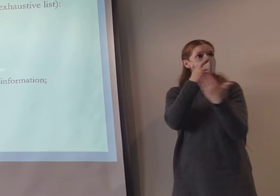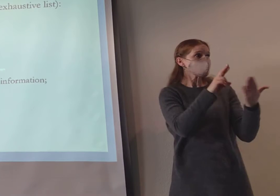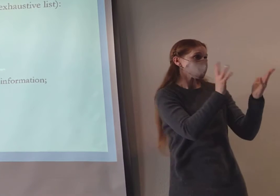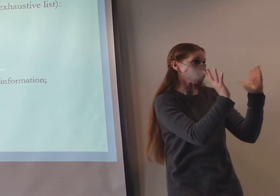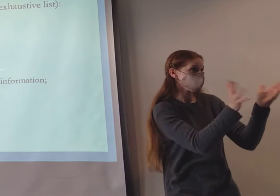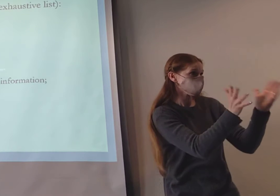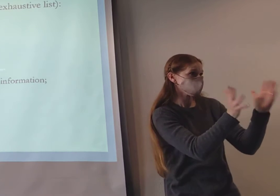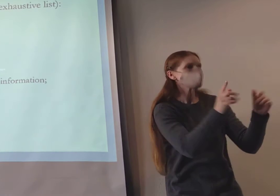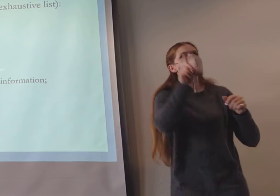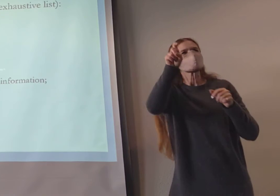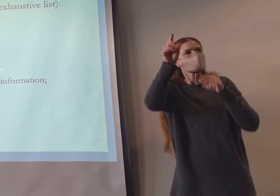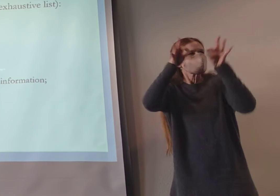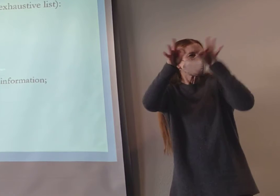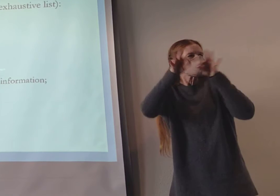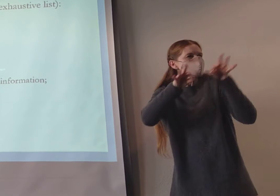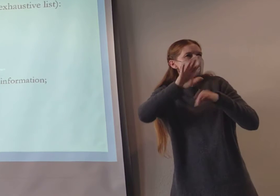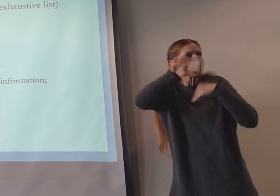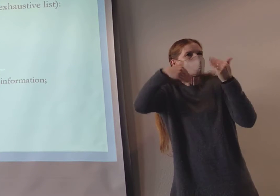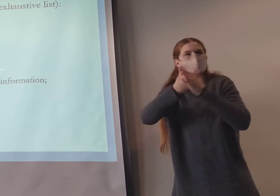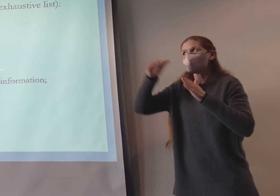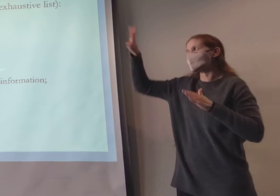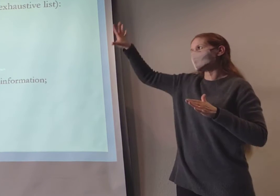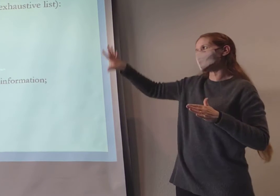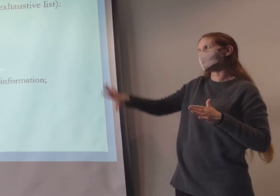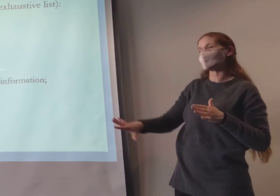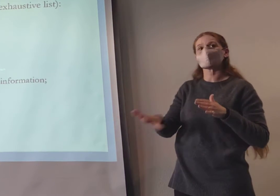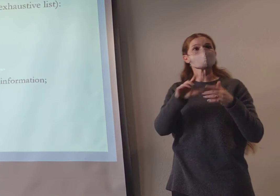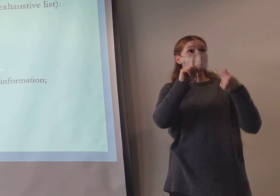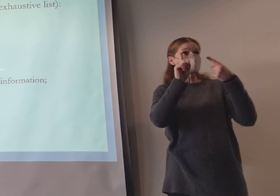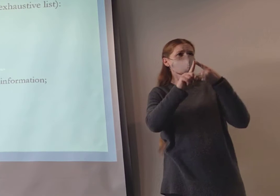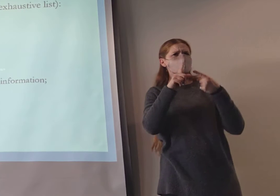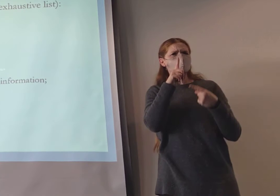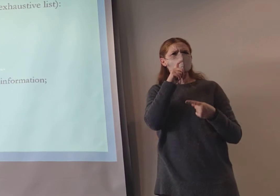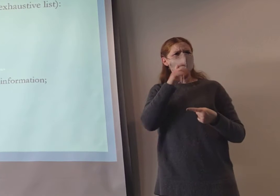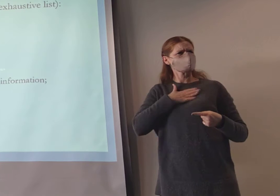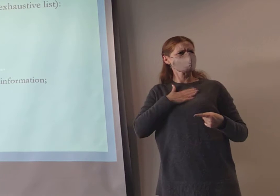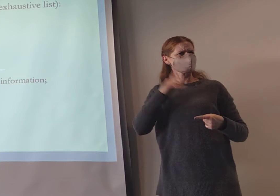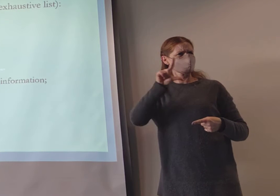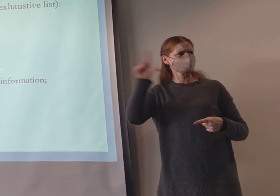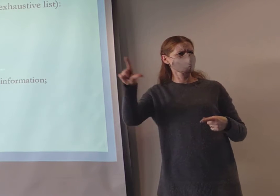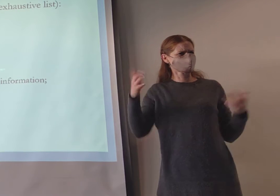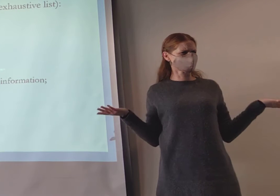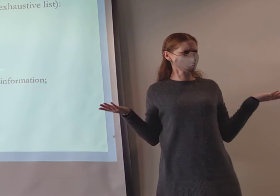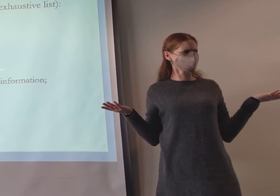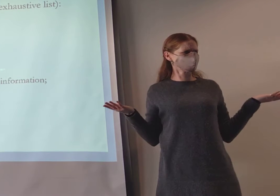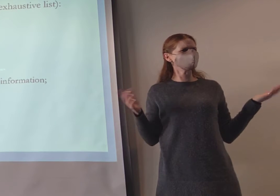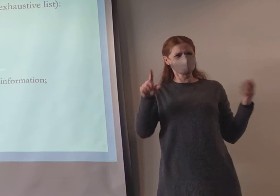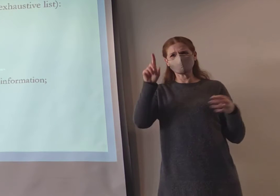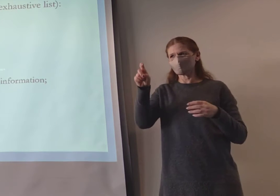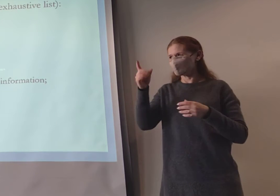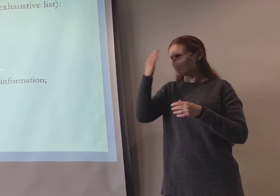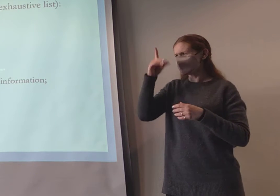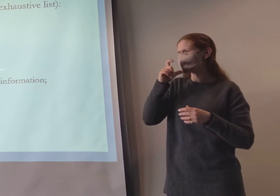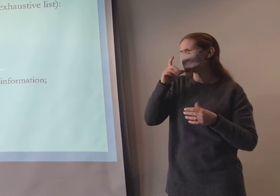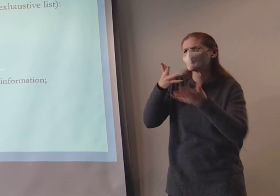You should know who the landlord is, who you're dealing with. You should know the term of the rental period.